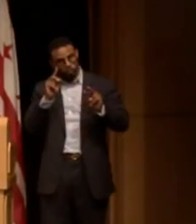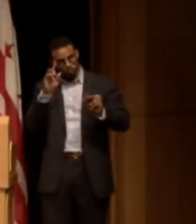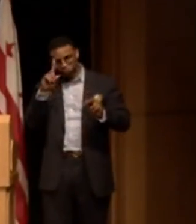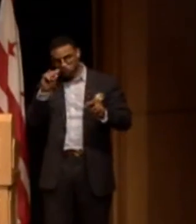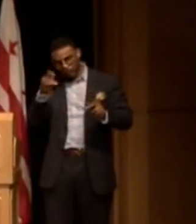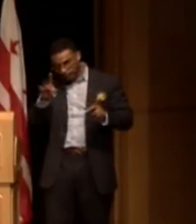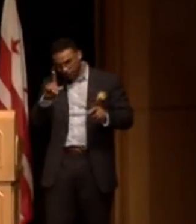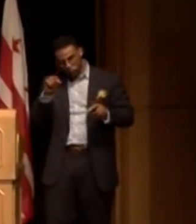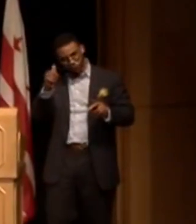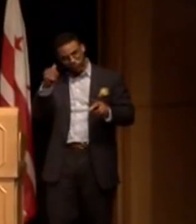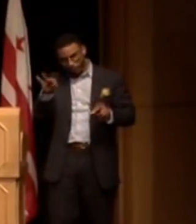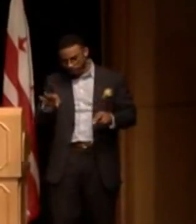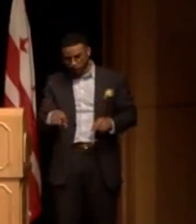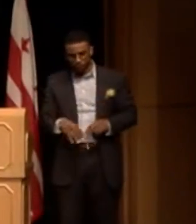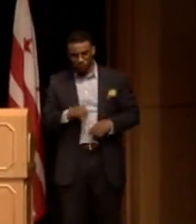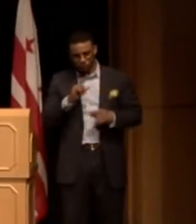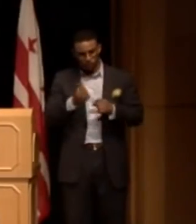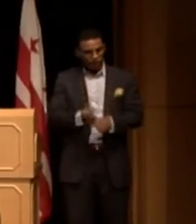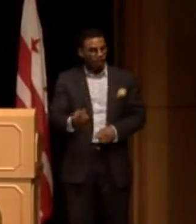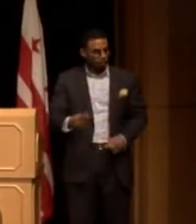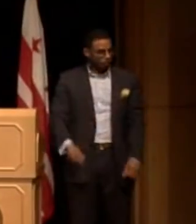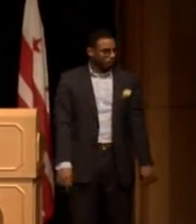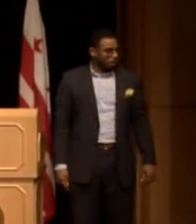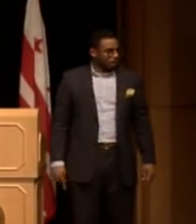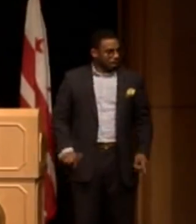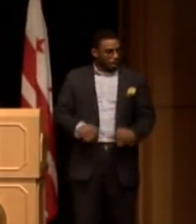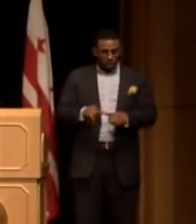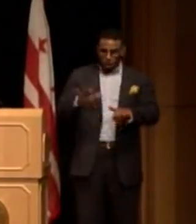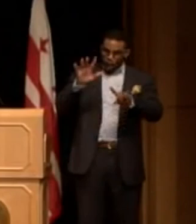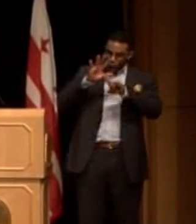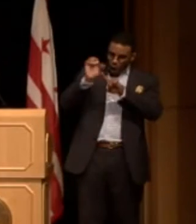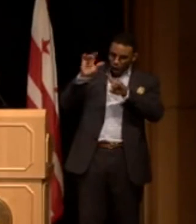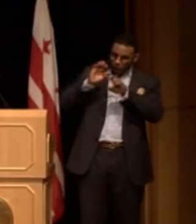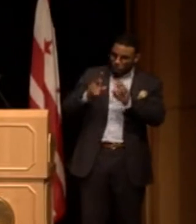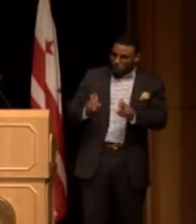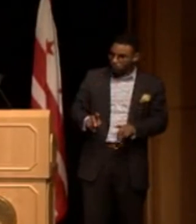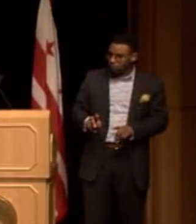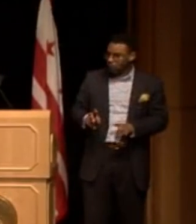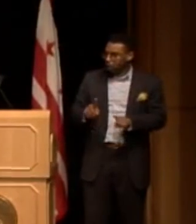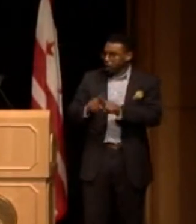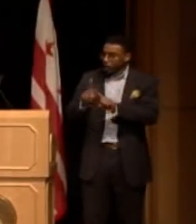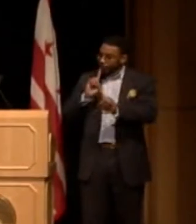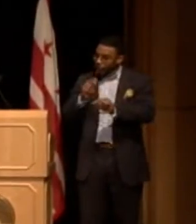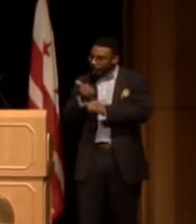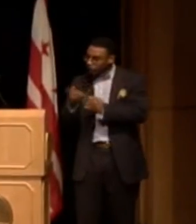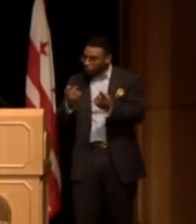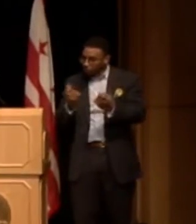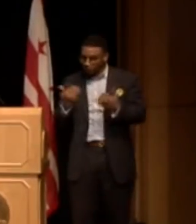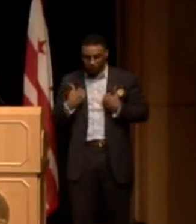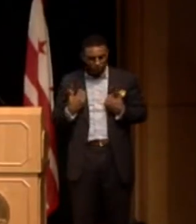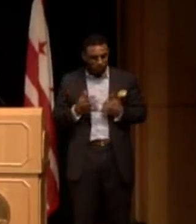HAVING AN OPPORTUNITY TO TALK TO YOU NEXT YEAR ABOUT THE AWESOME OPPORTUNITIES AND TO ANSWER ANY QUESTIONS THAT YOU ALL MAY HAVE.